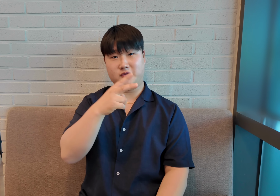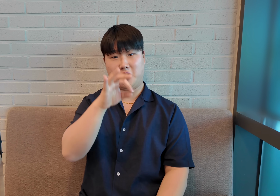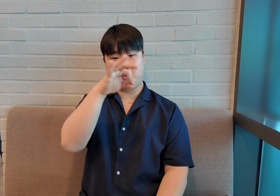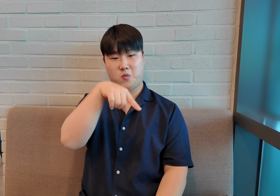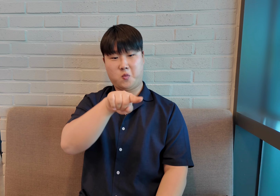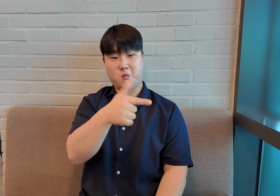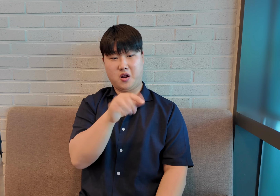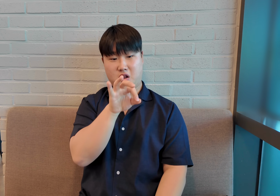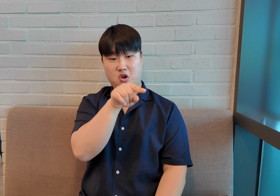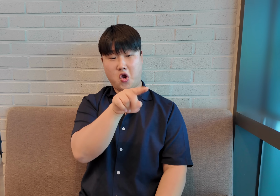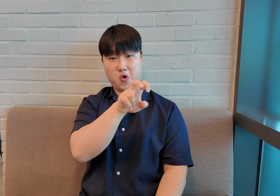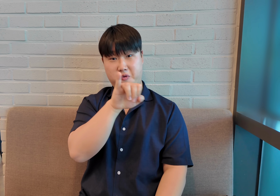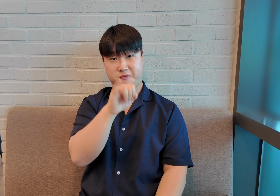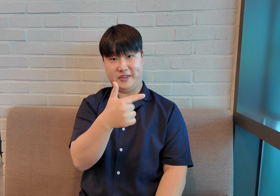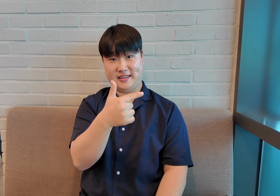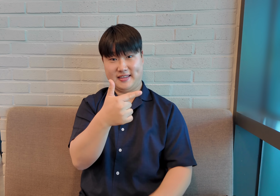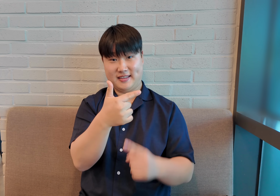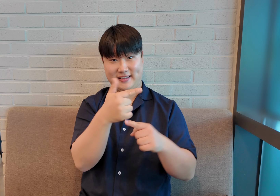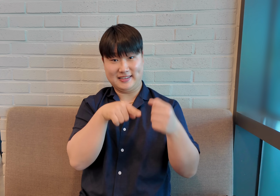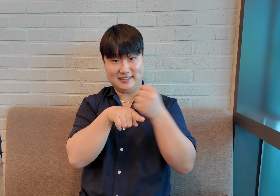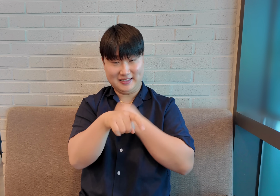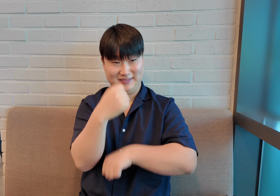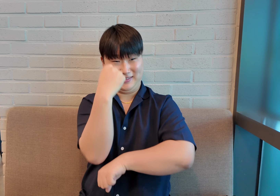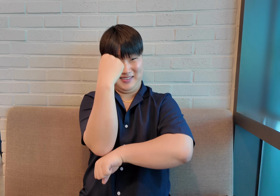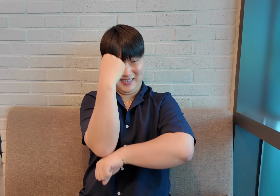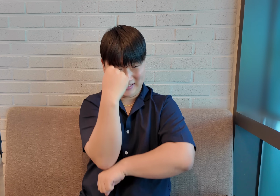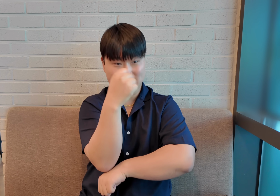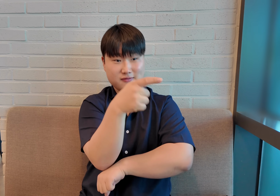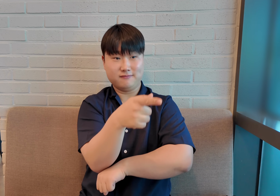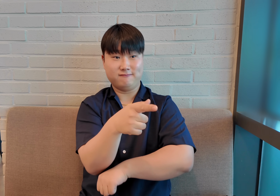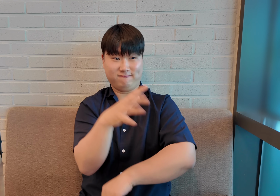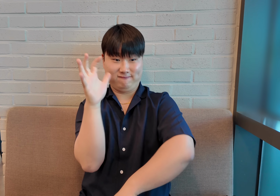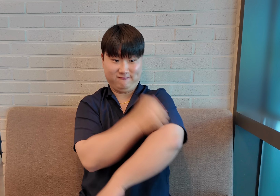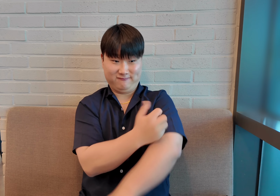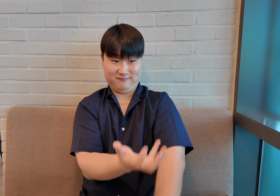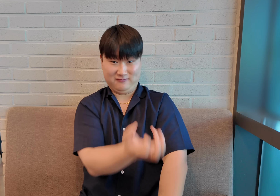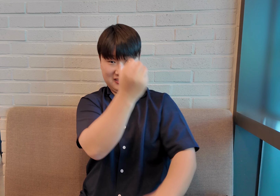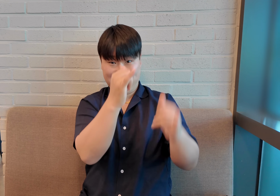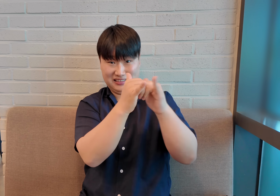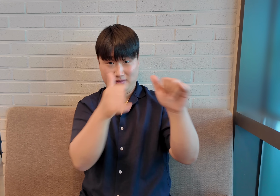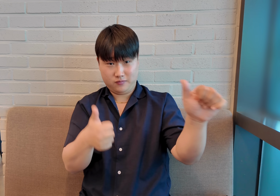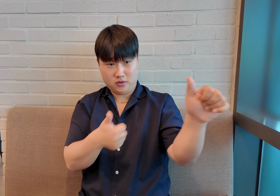Native speakers are the masters of the language. Of course they're good at it.